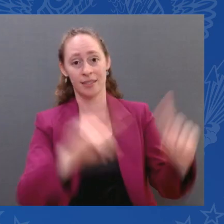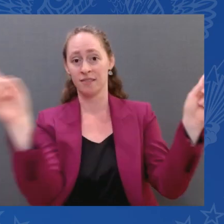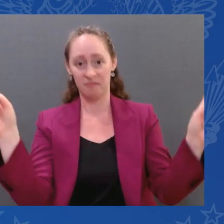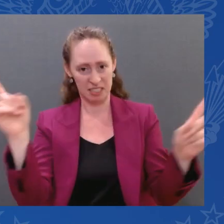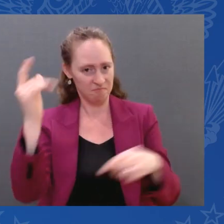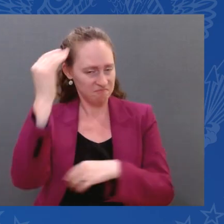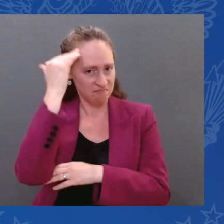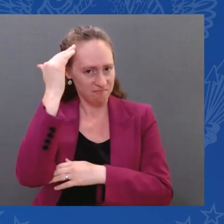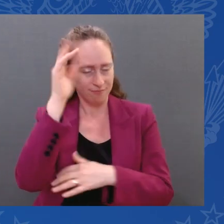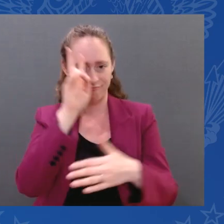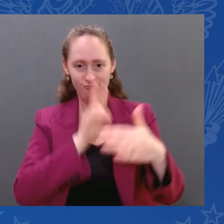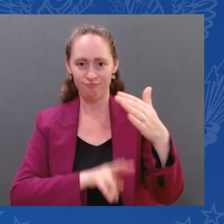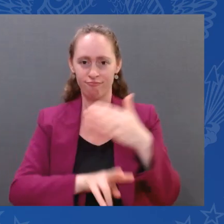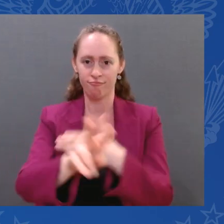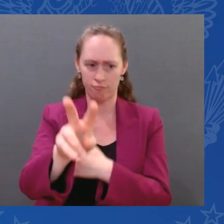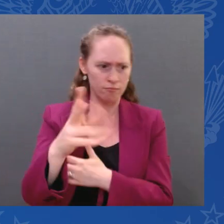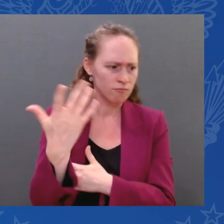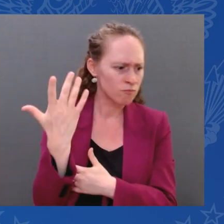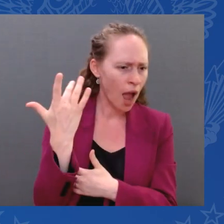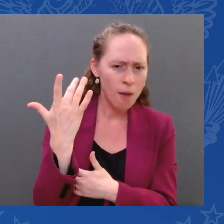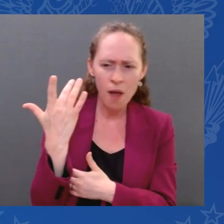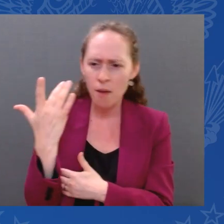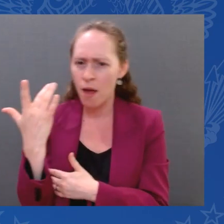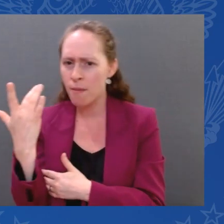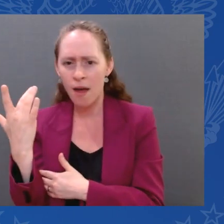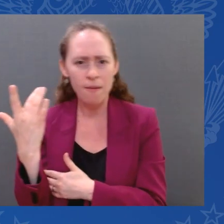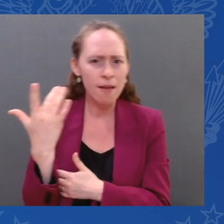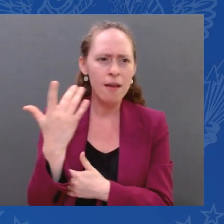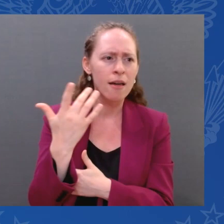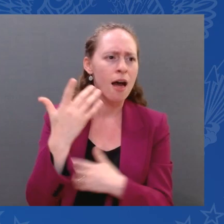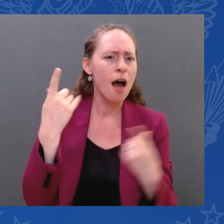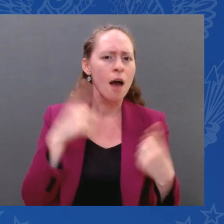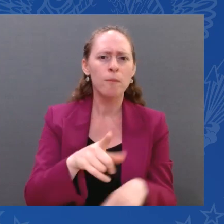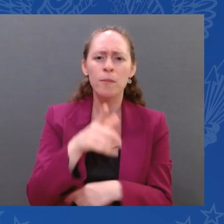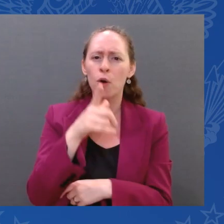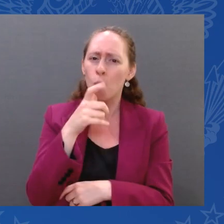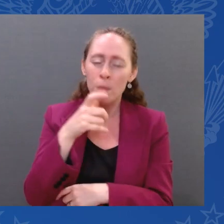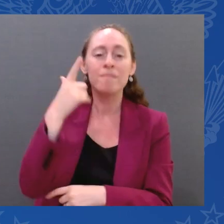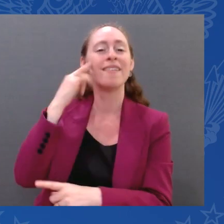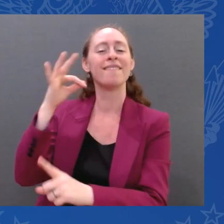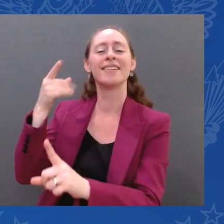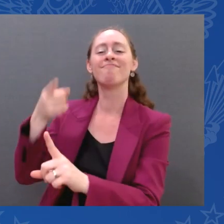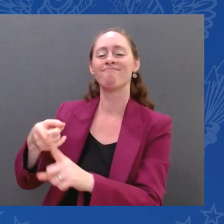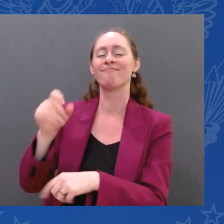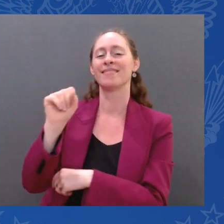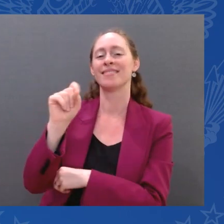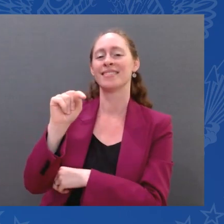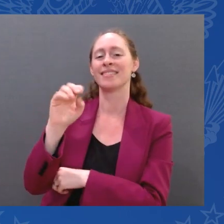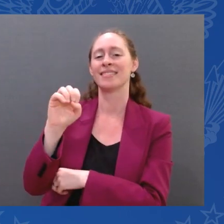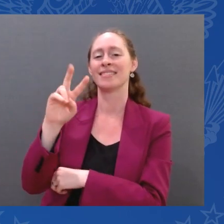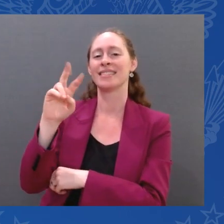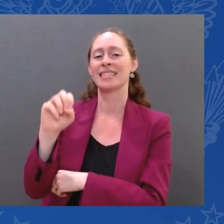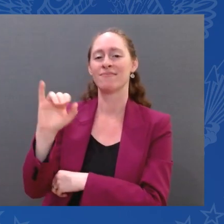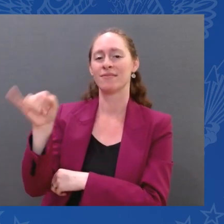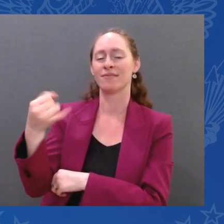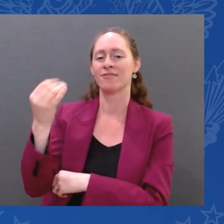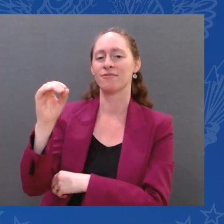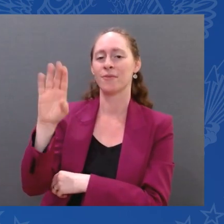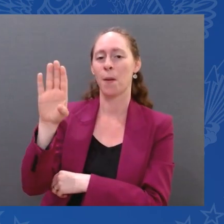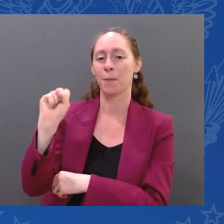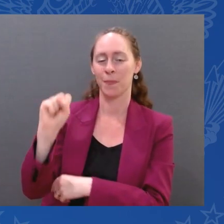Not just because --